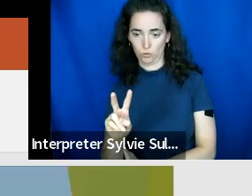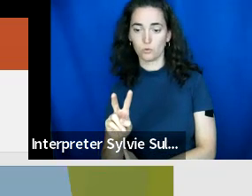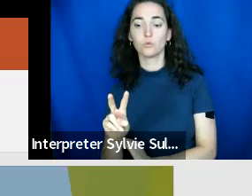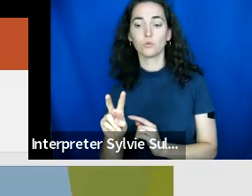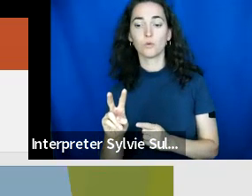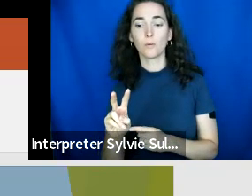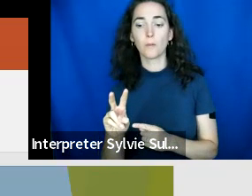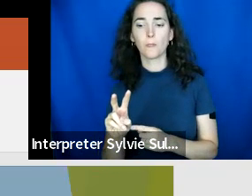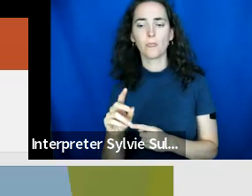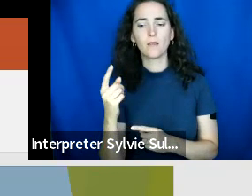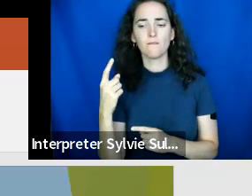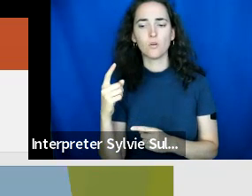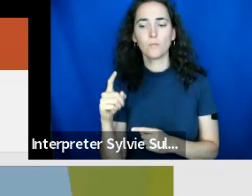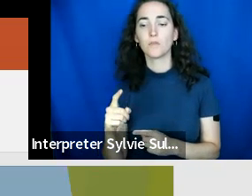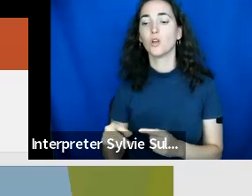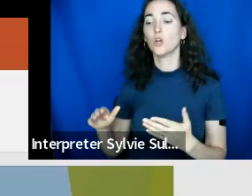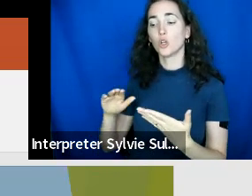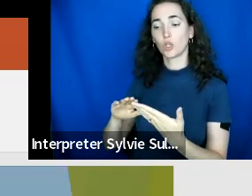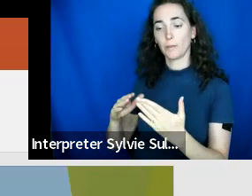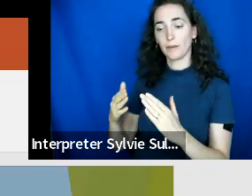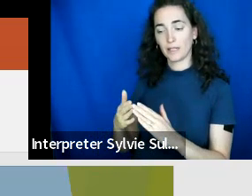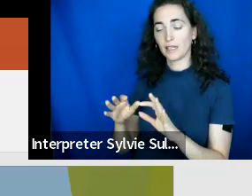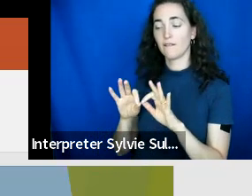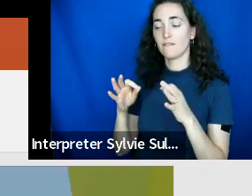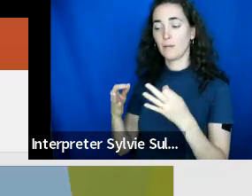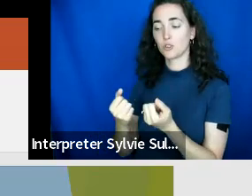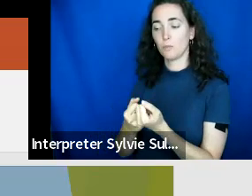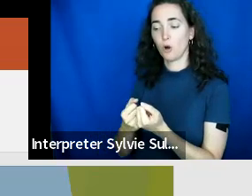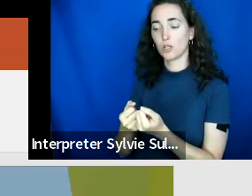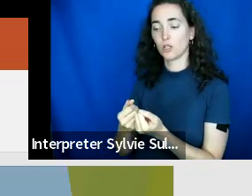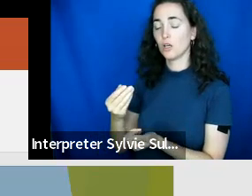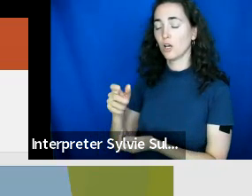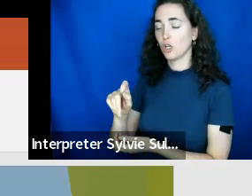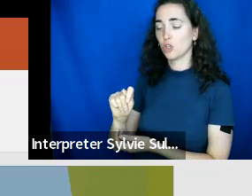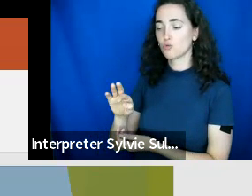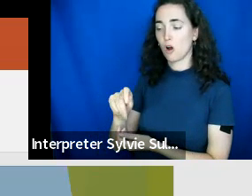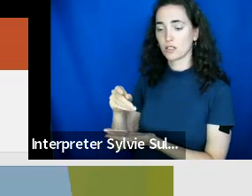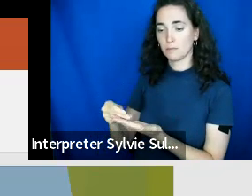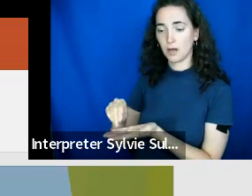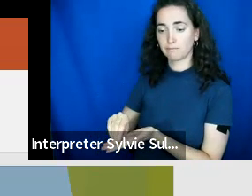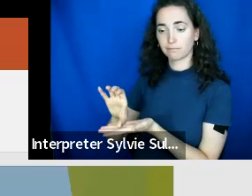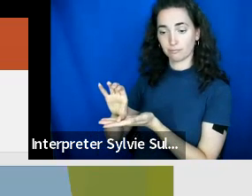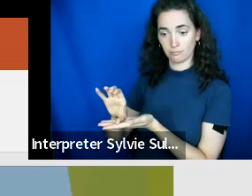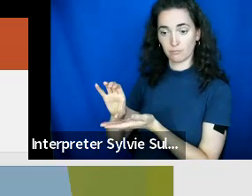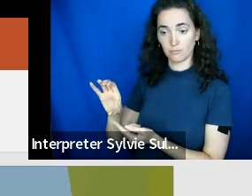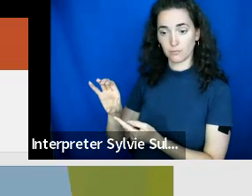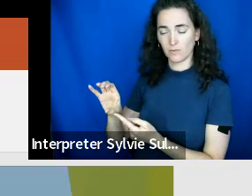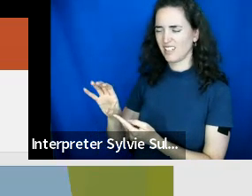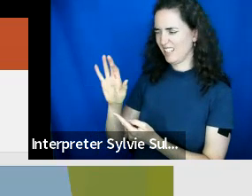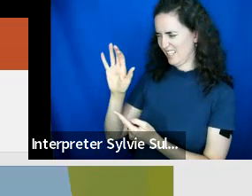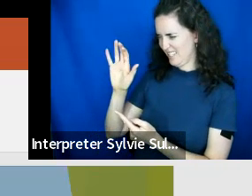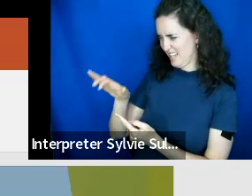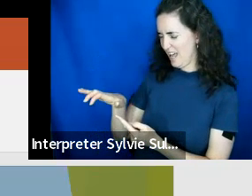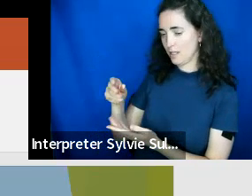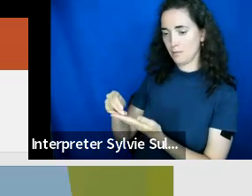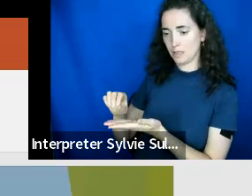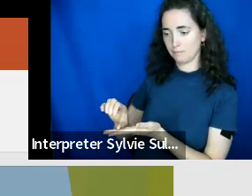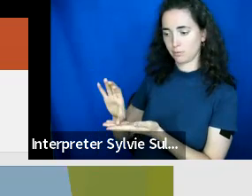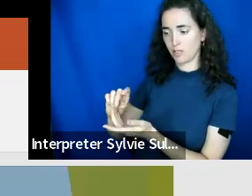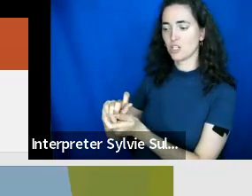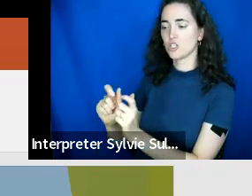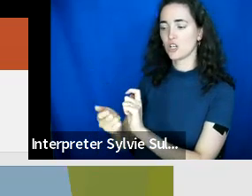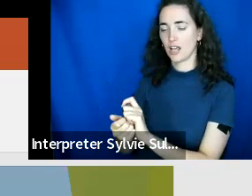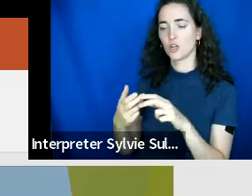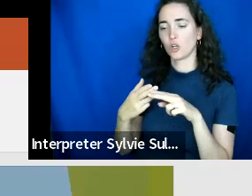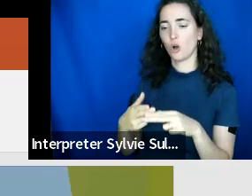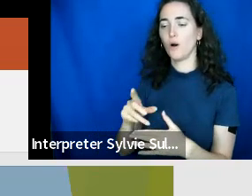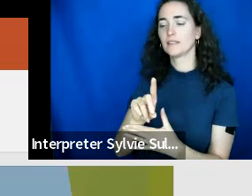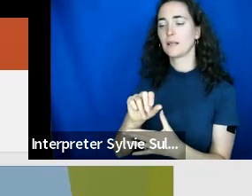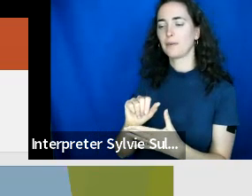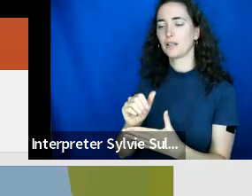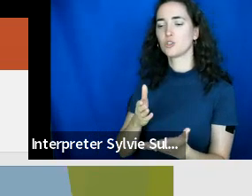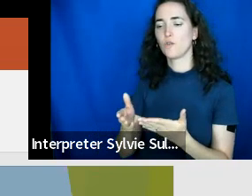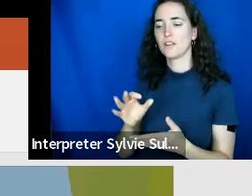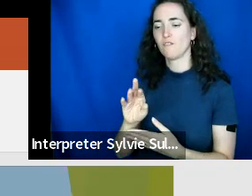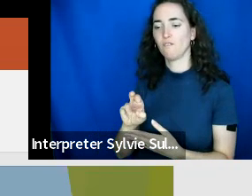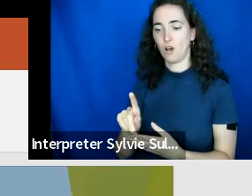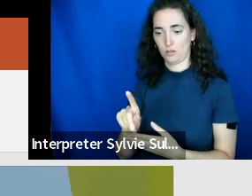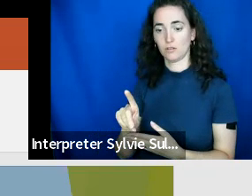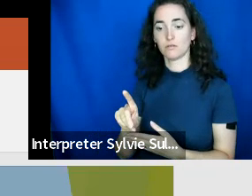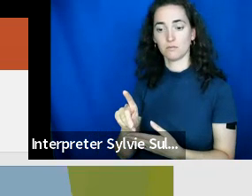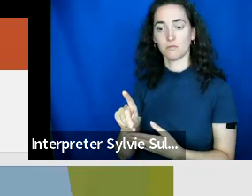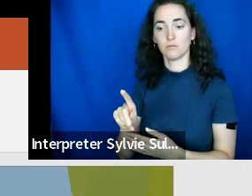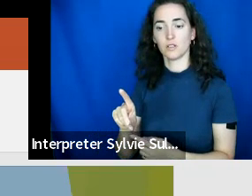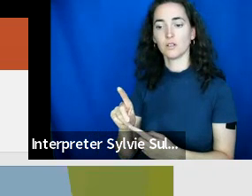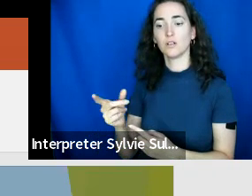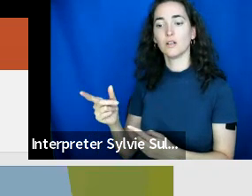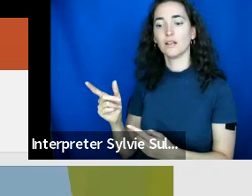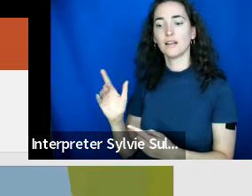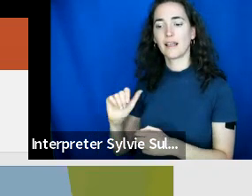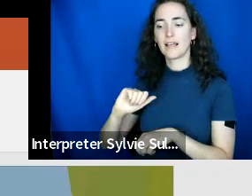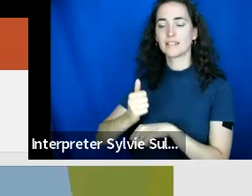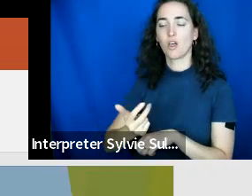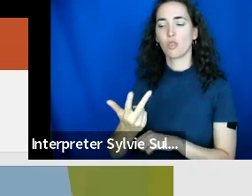Is related to the Community and Family Support Trust Fund. It actually name changes the name of that Trust fund to the Disability Services Fund, and it established 3 separate accounts.